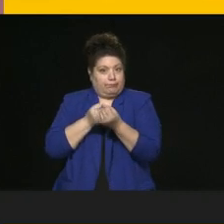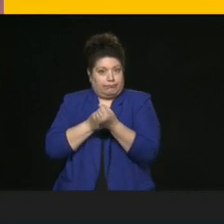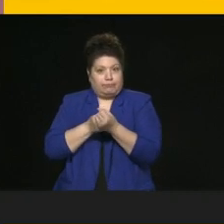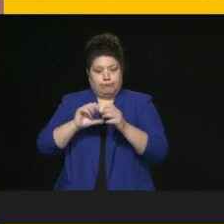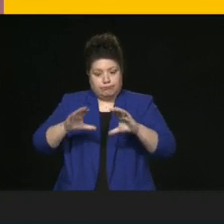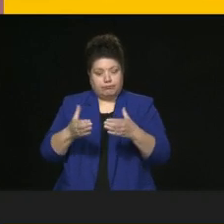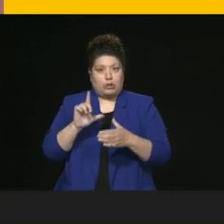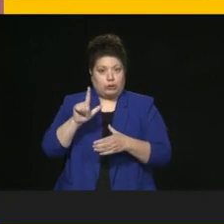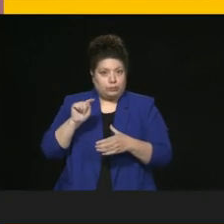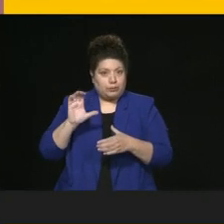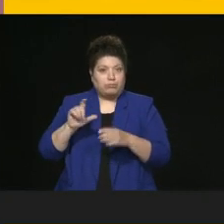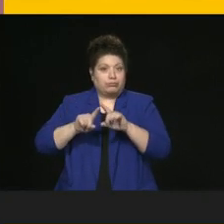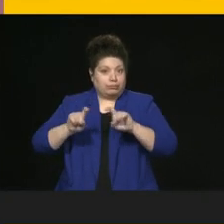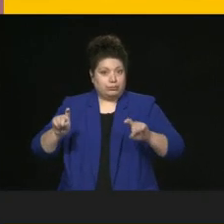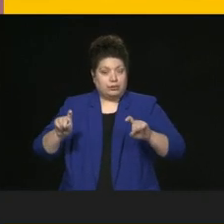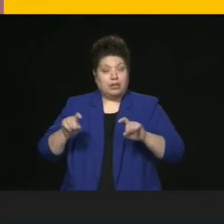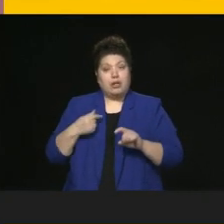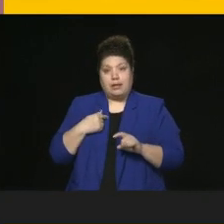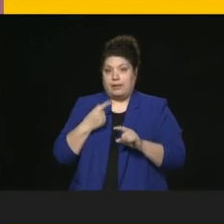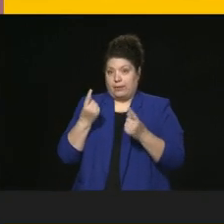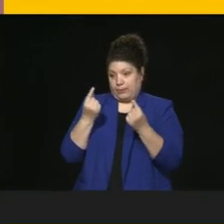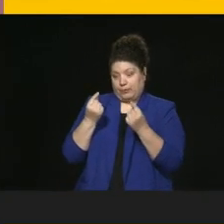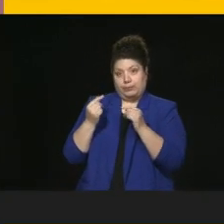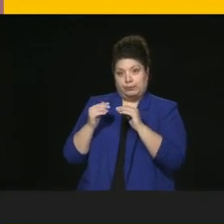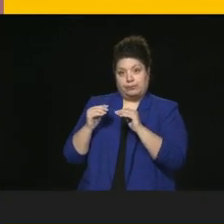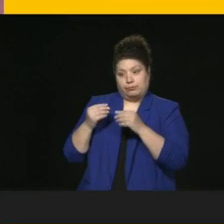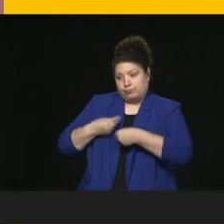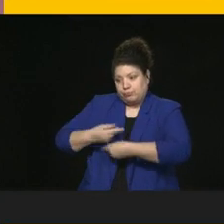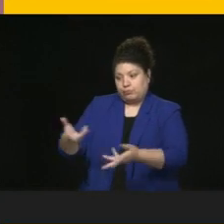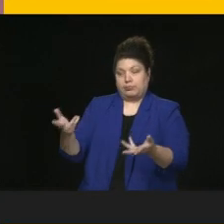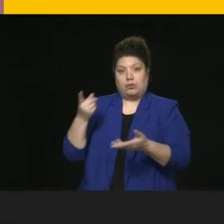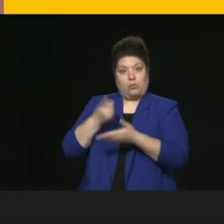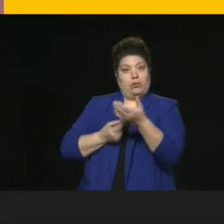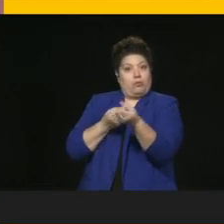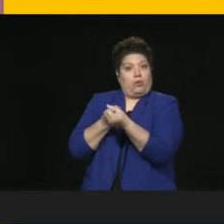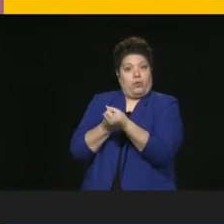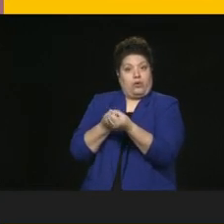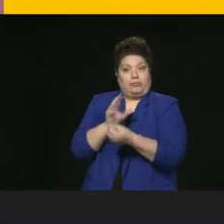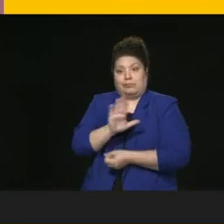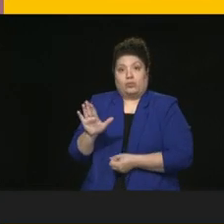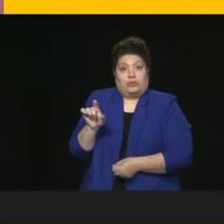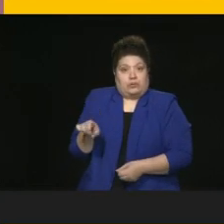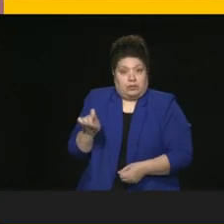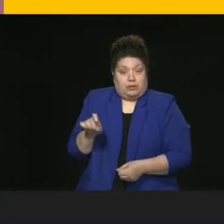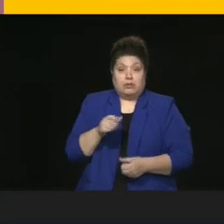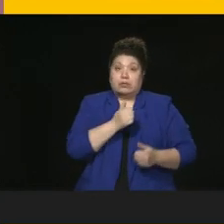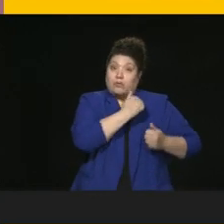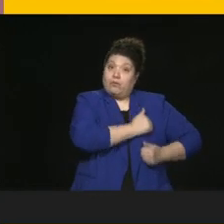ASSISTED-LIVING FACILITIES. WE ARE TRYING TO ENSURE THAT EVERYONE RECEIVES THE HELP AND